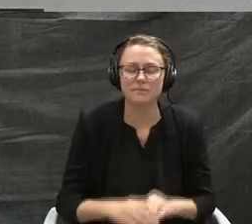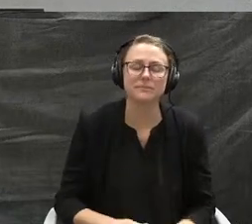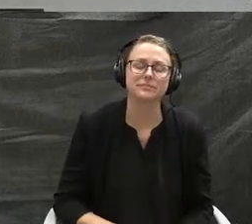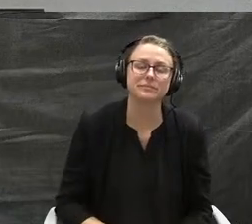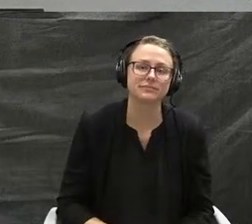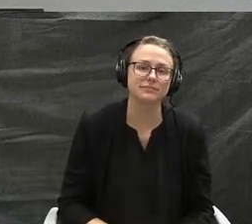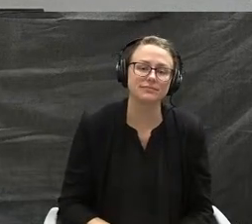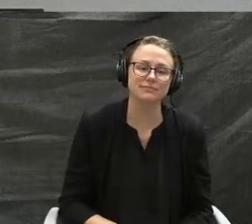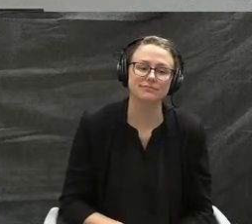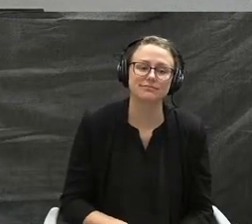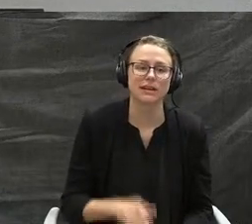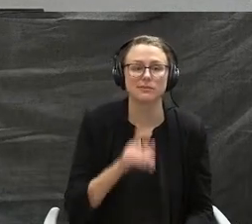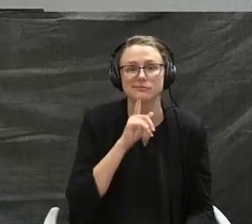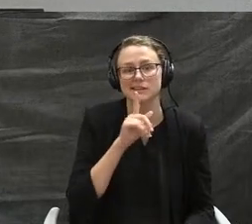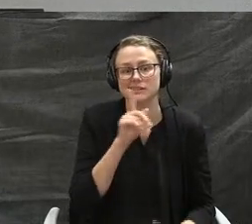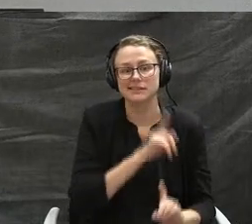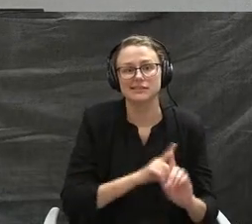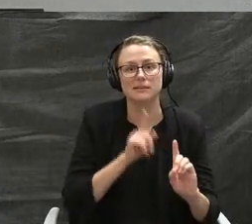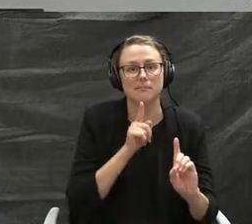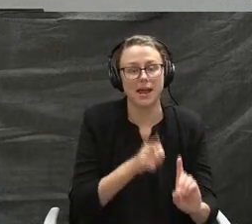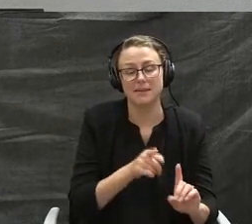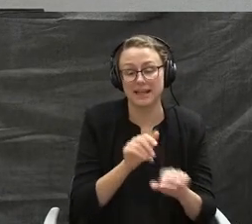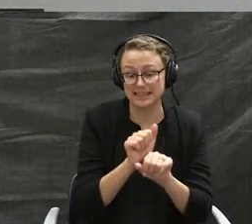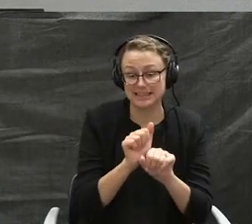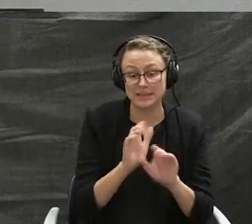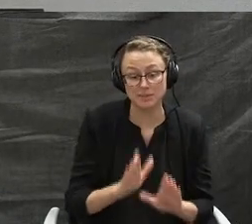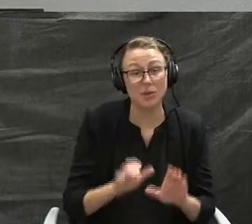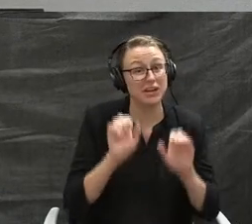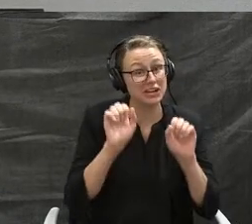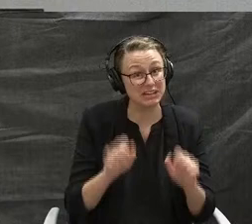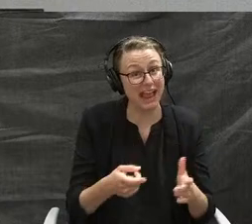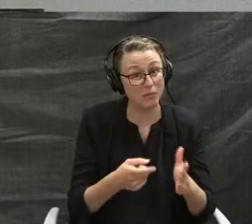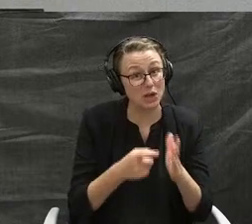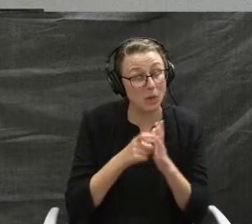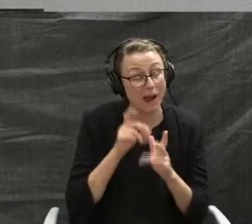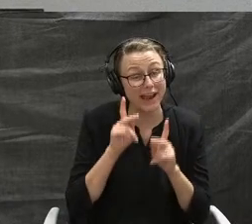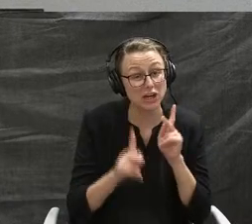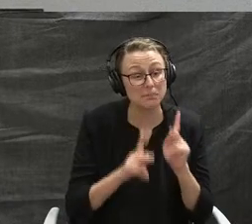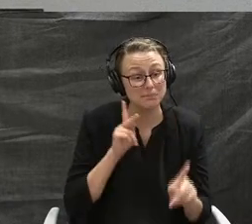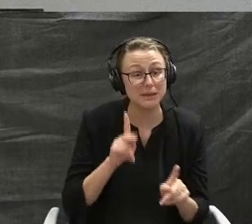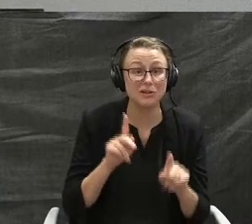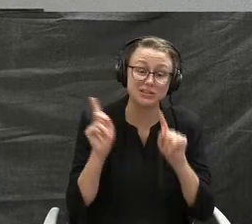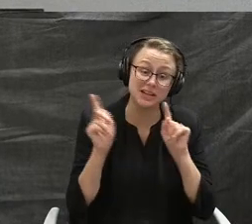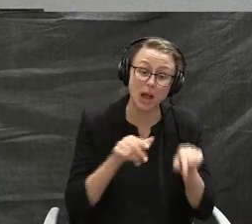The employer can require people to be at work or make another